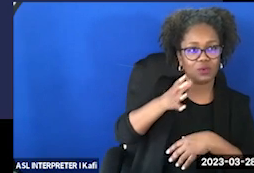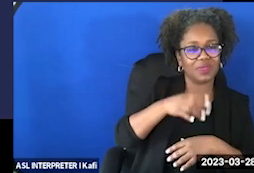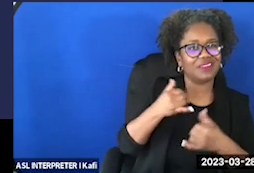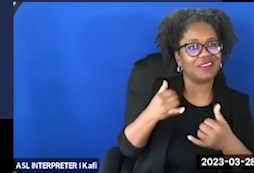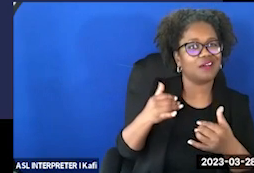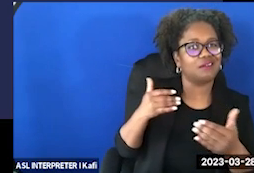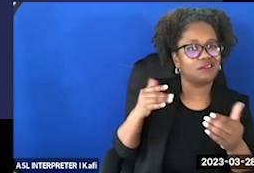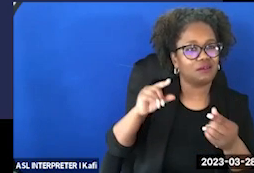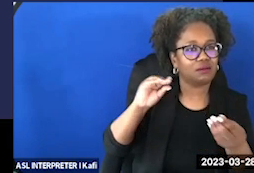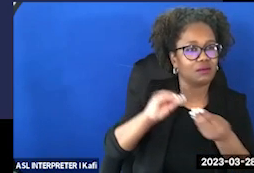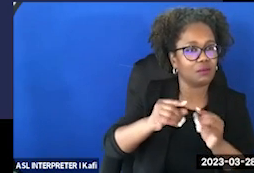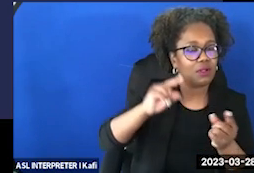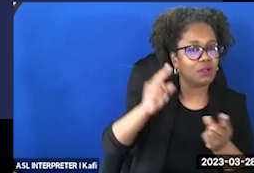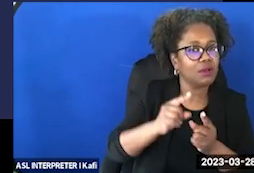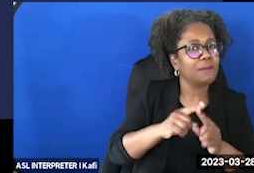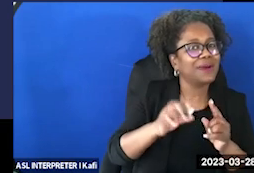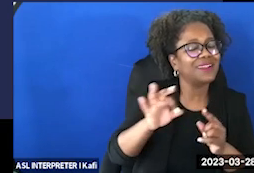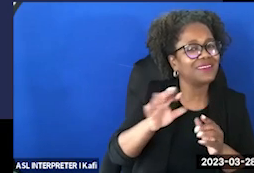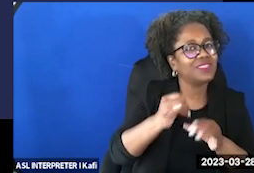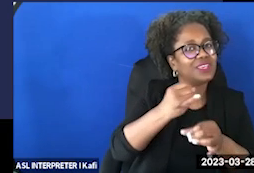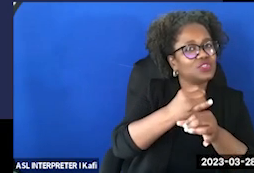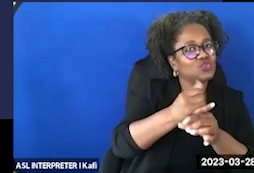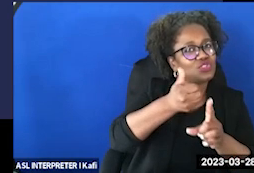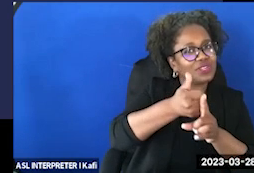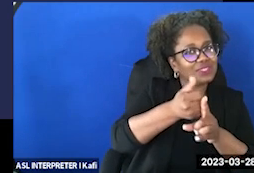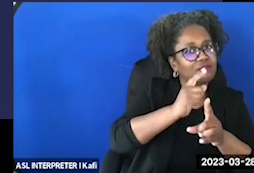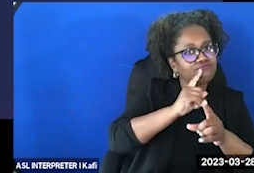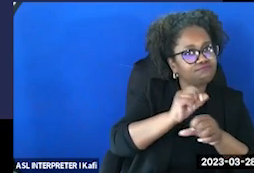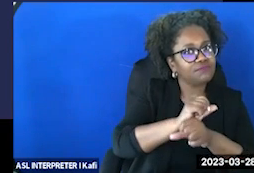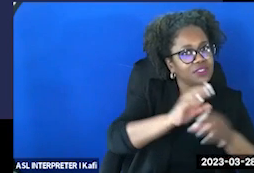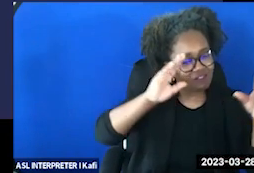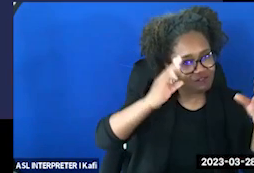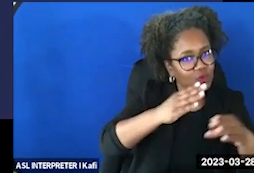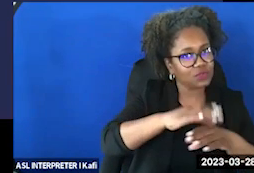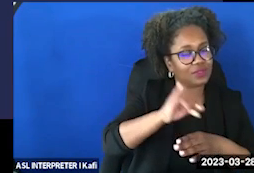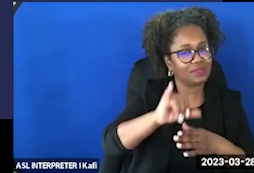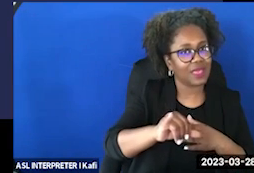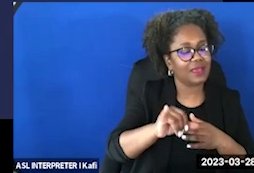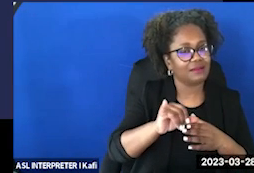Debbie Stine, Science & Technology Policy Academy: can make a difference. So Carnegie Mellon, there were, like some some women computer science faculty who are quite well known.